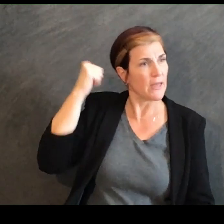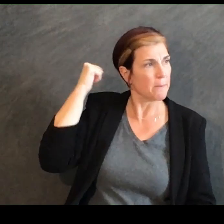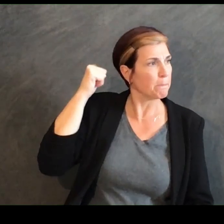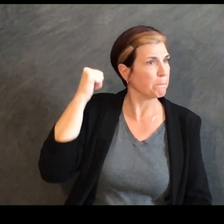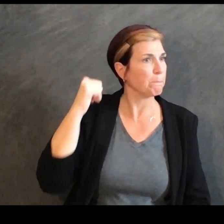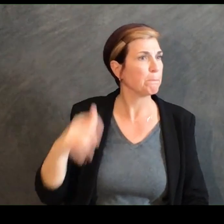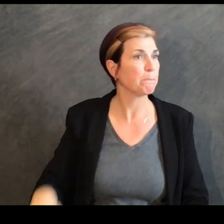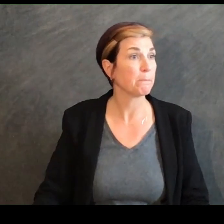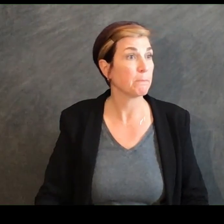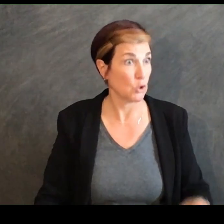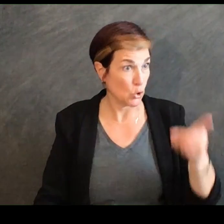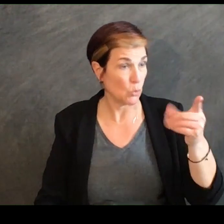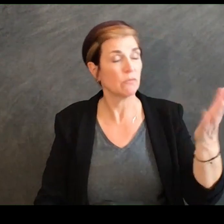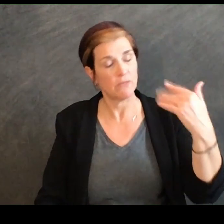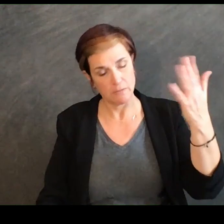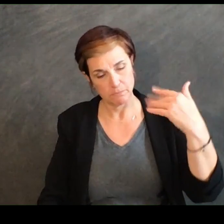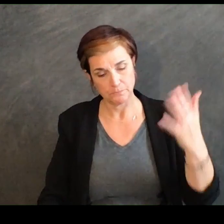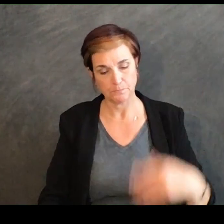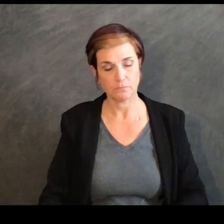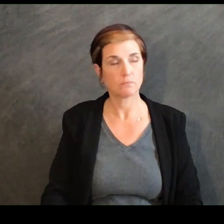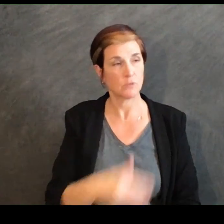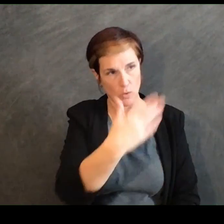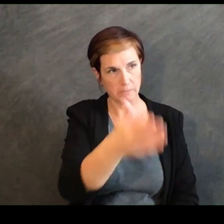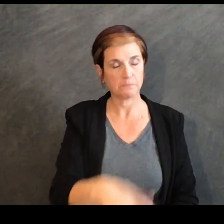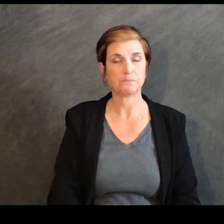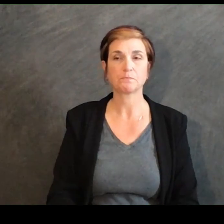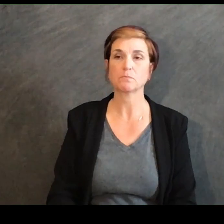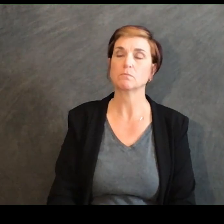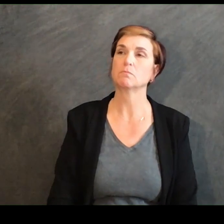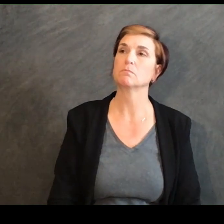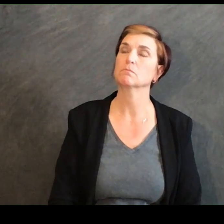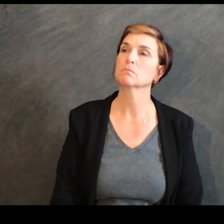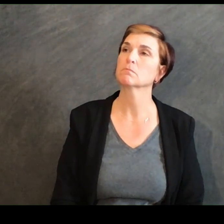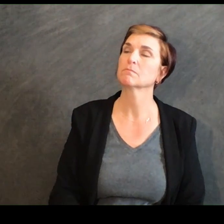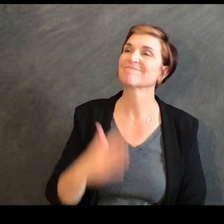okay go ahead if you have a question go ahead thank you I have one for you as